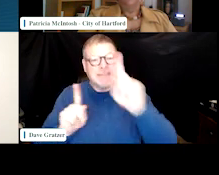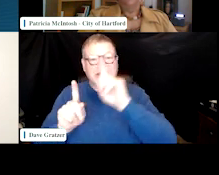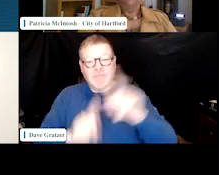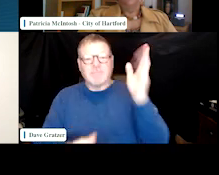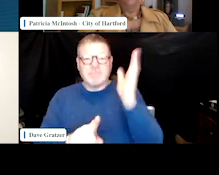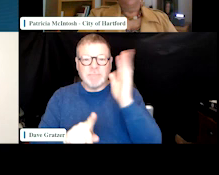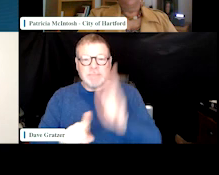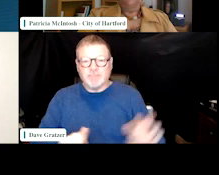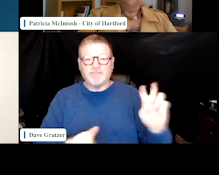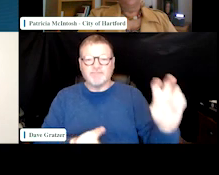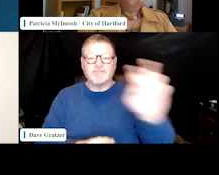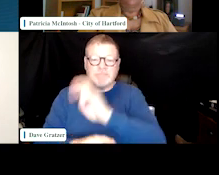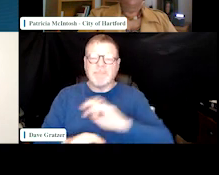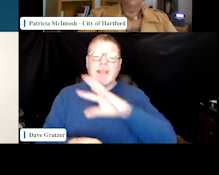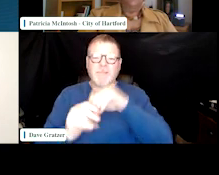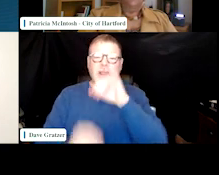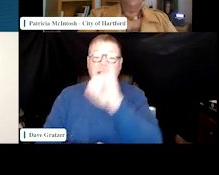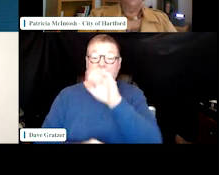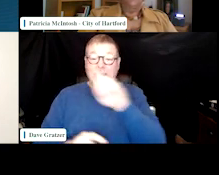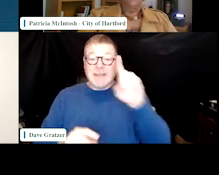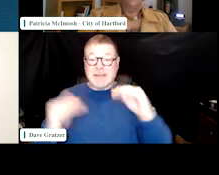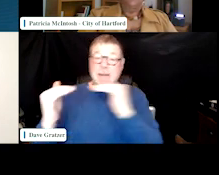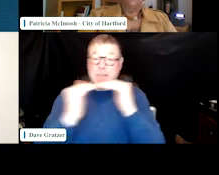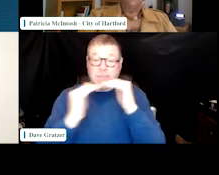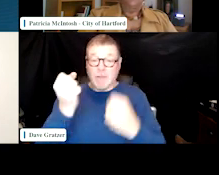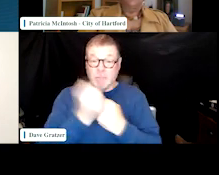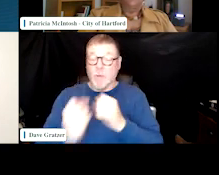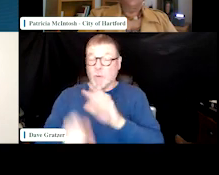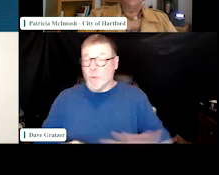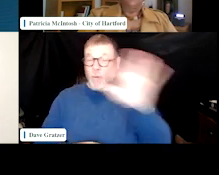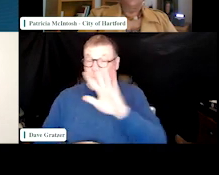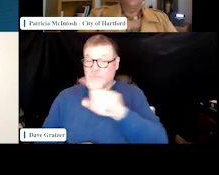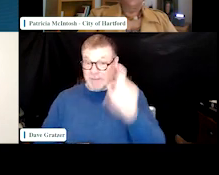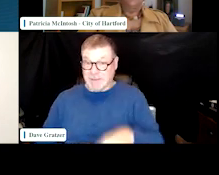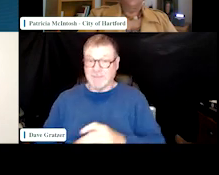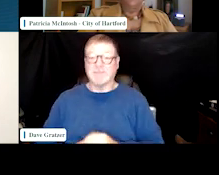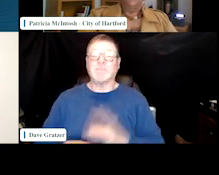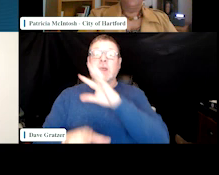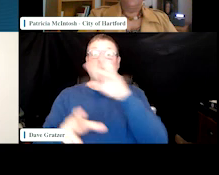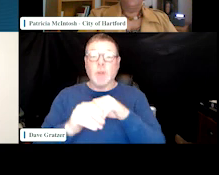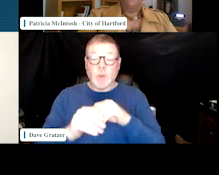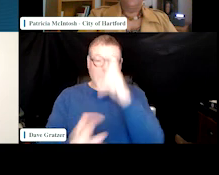and is involved in IDD Peer Support projects throughout Texas, including the honor of being selected